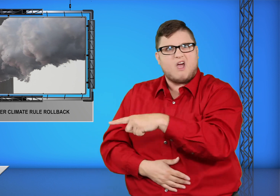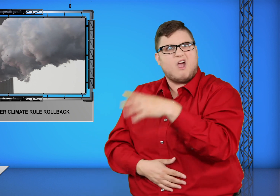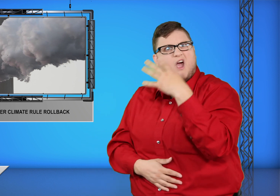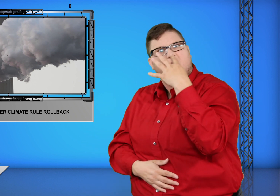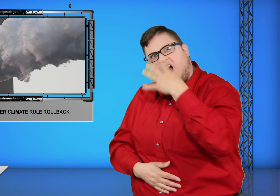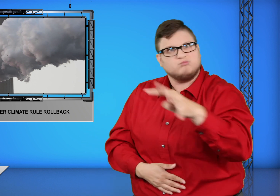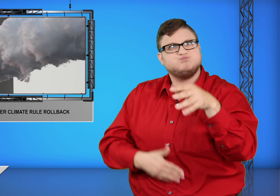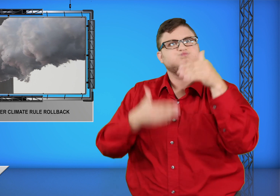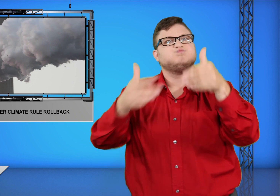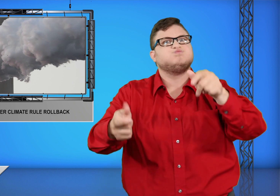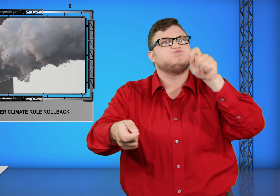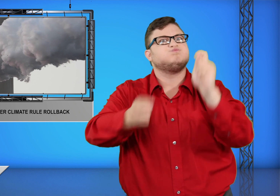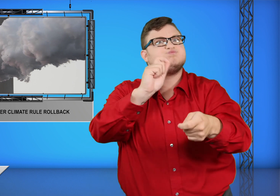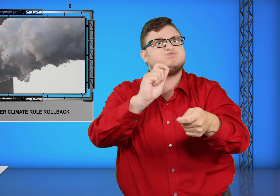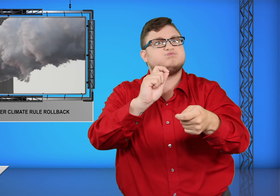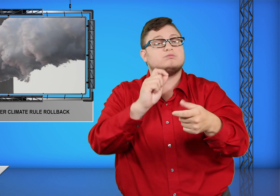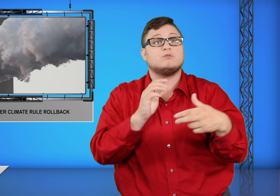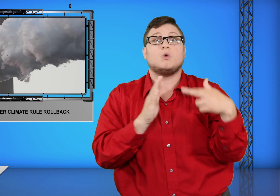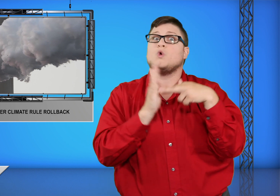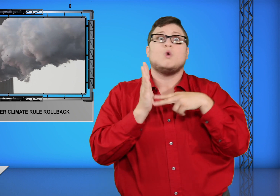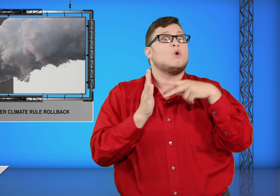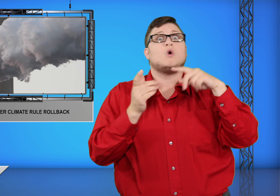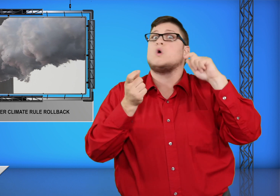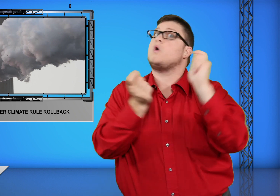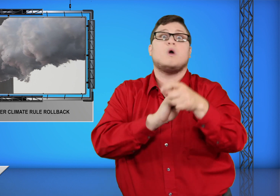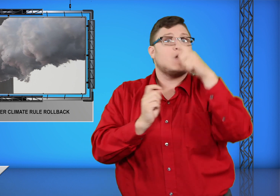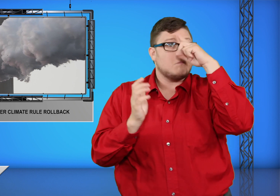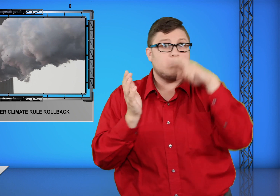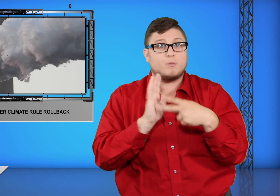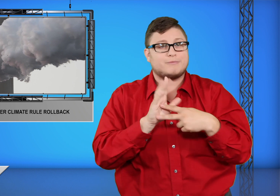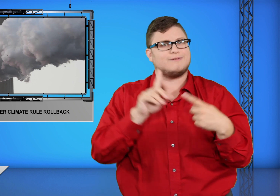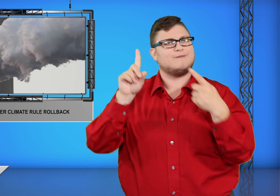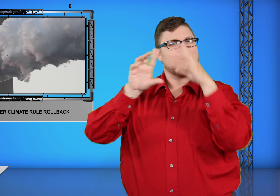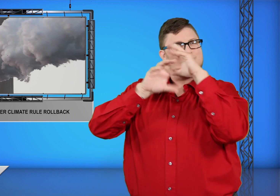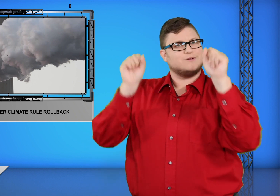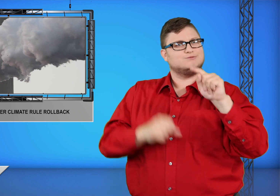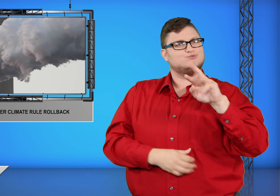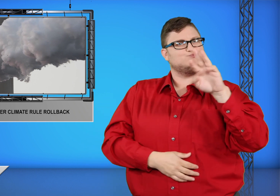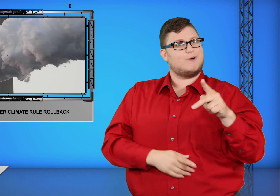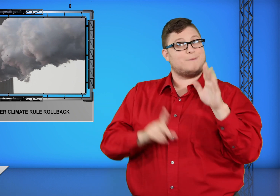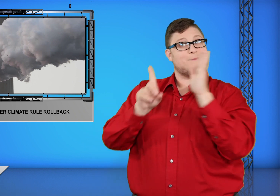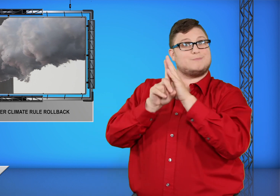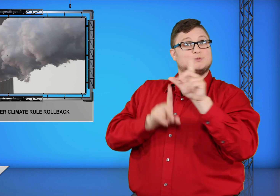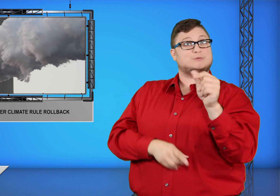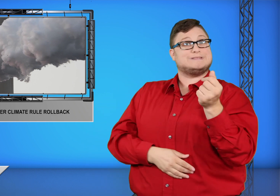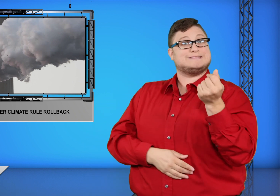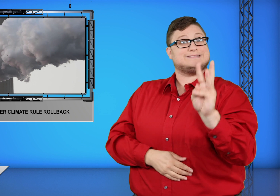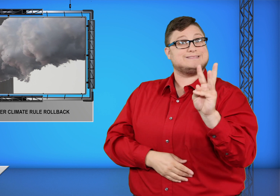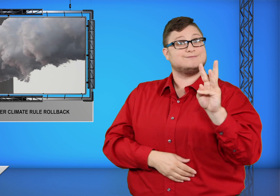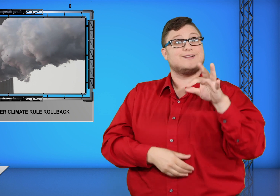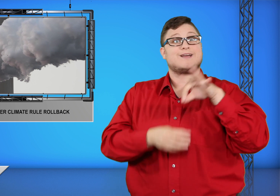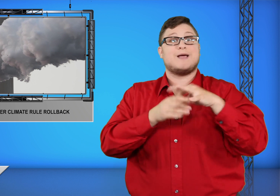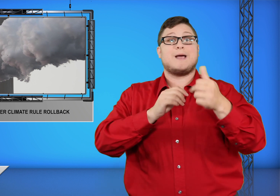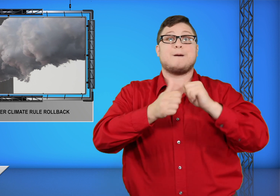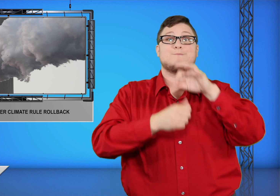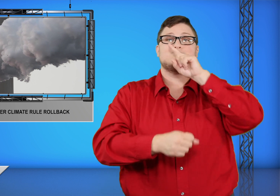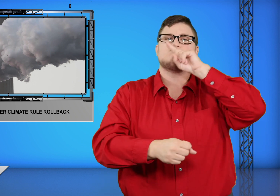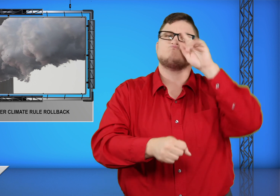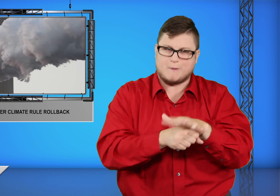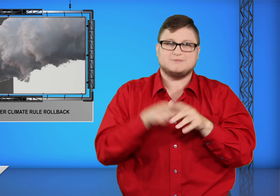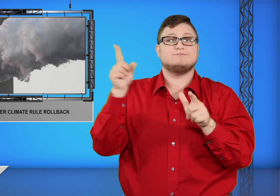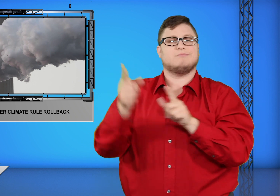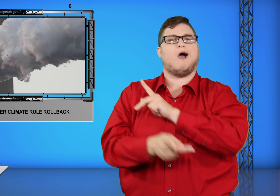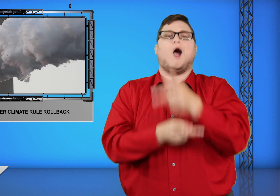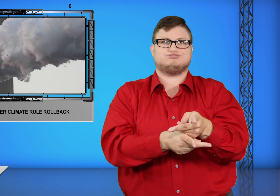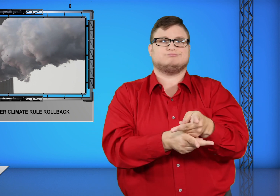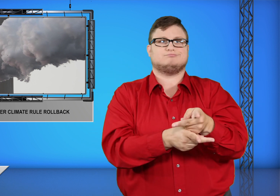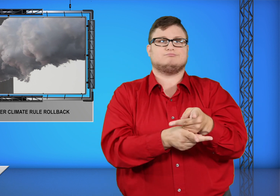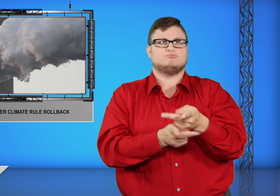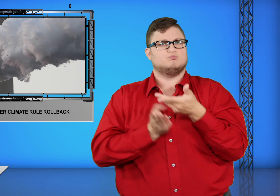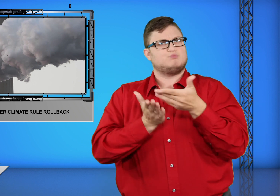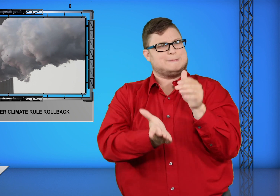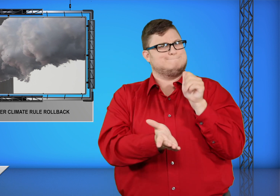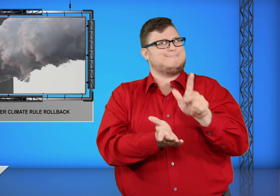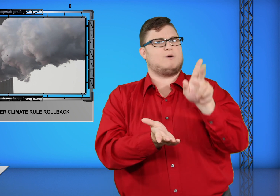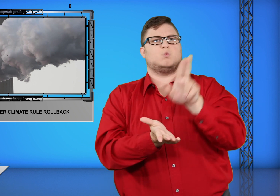The rule change is designed to make good on President Trump's campaign promise to revive